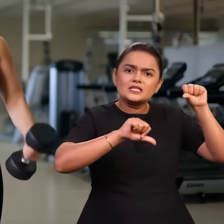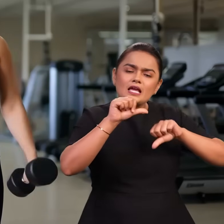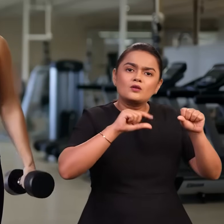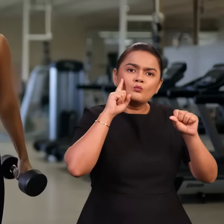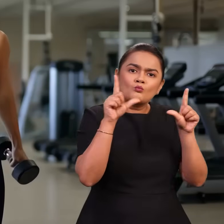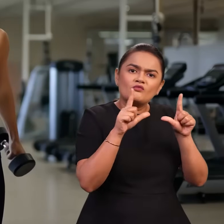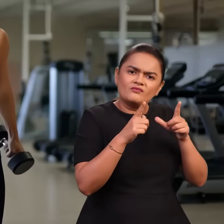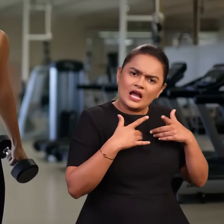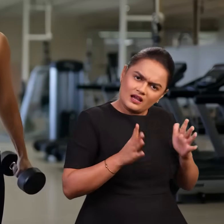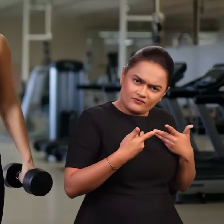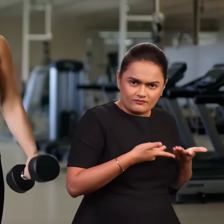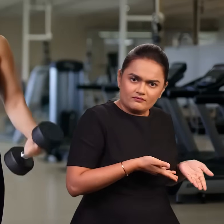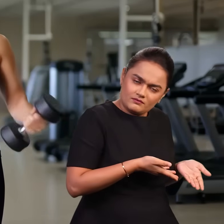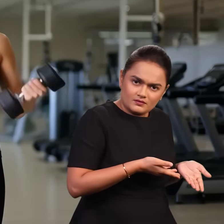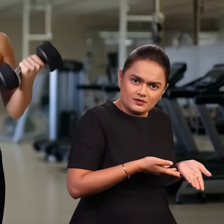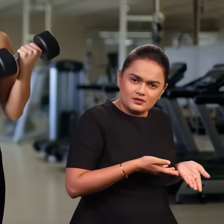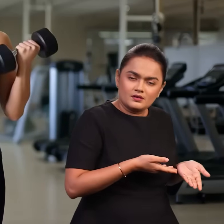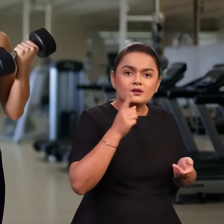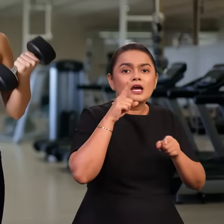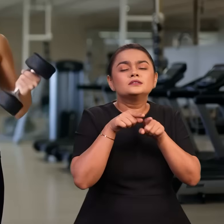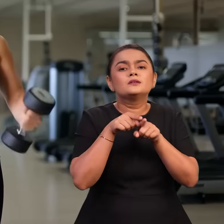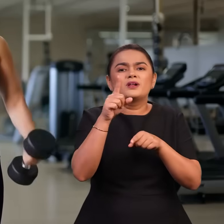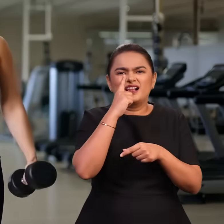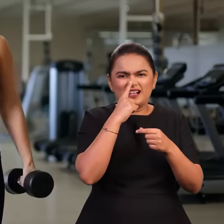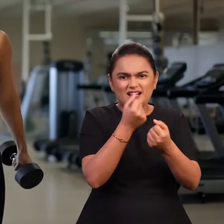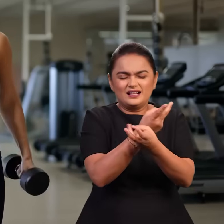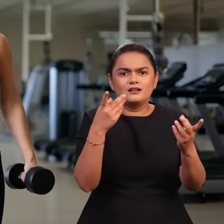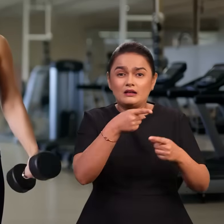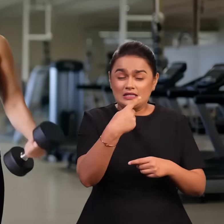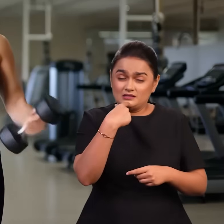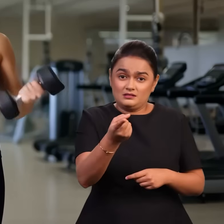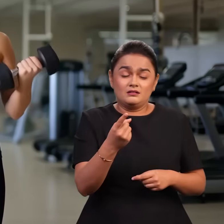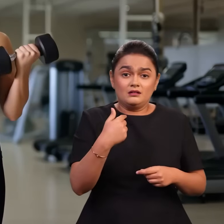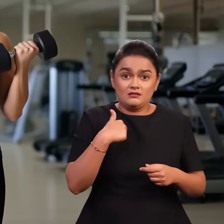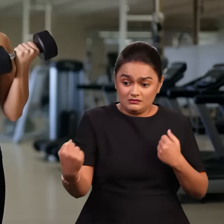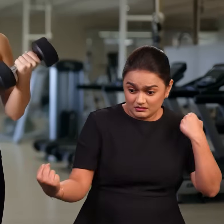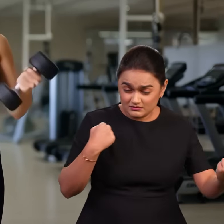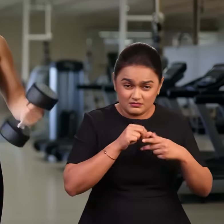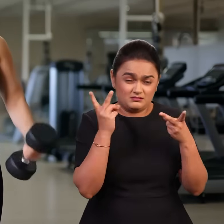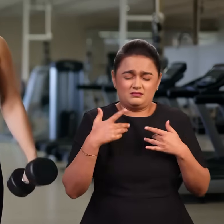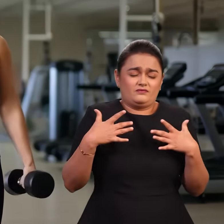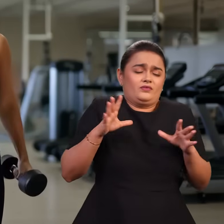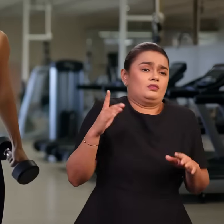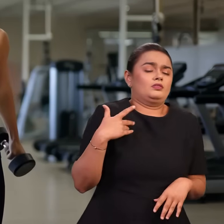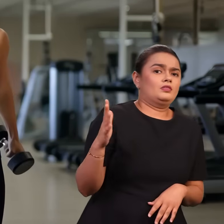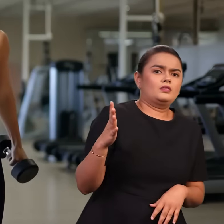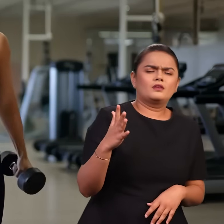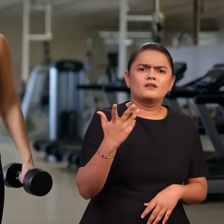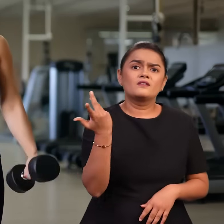already have a scientific evidence. Many women refrain from muscle training.